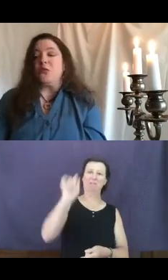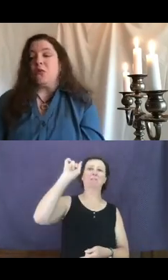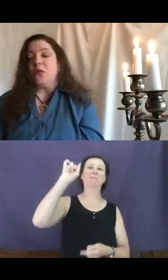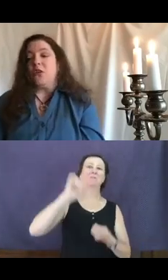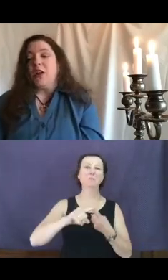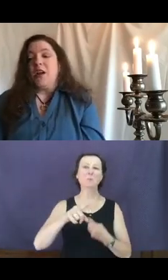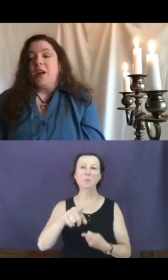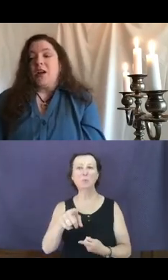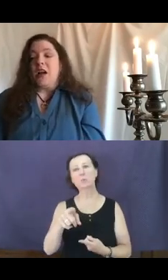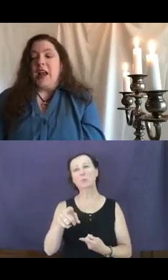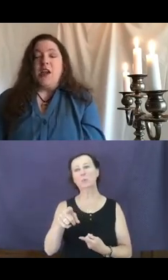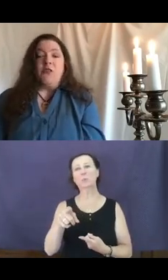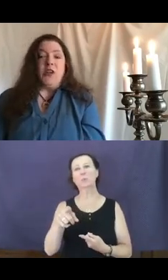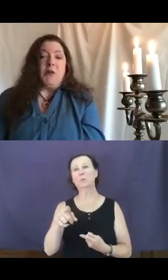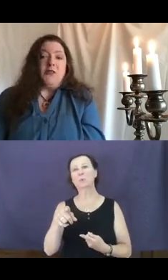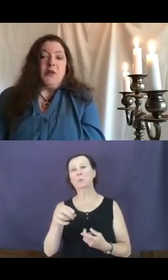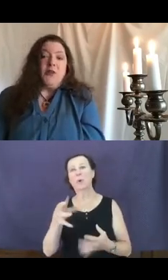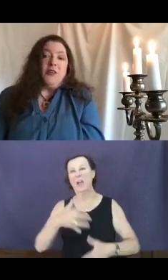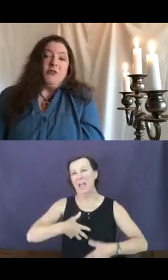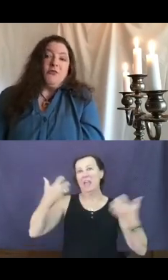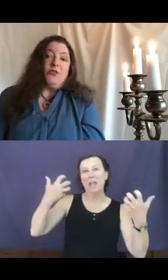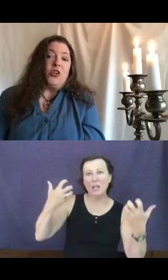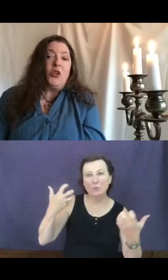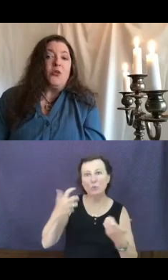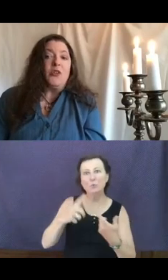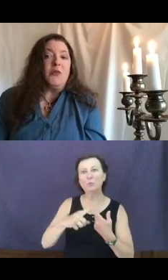or got angry about something that, to you, seemed